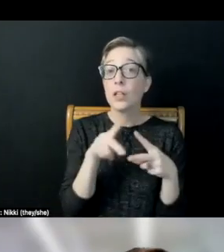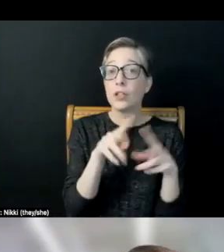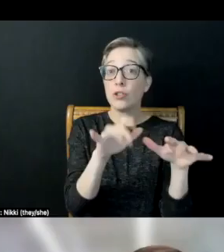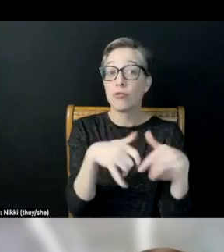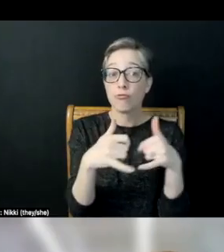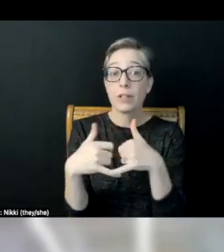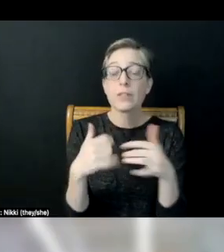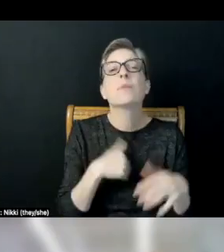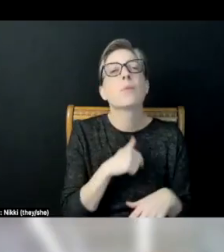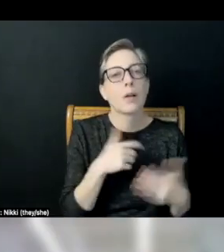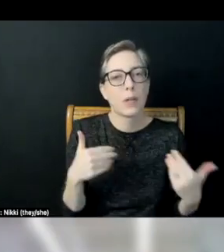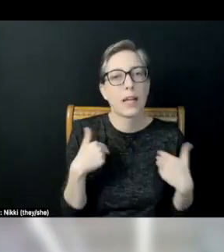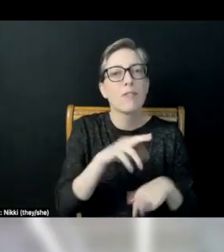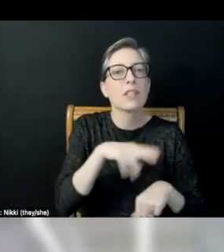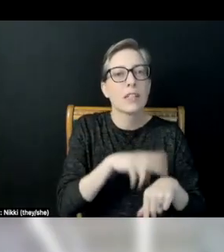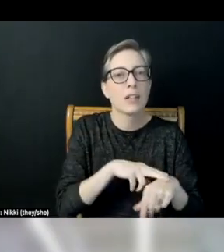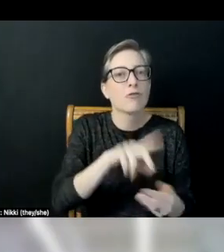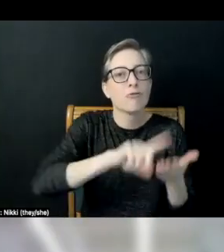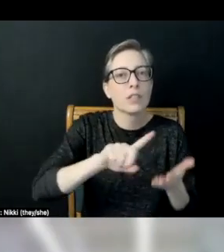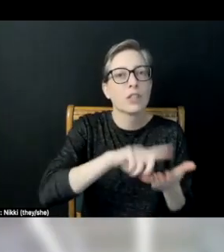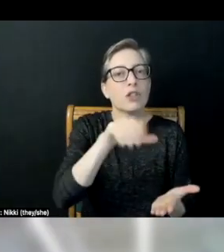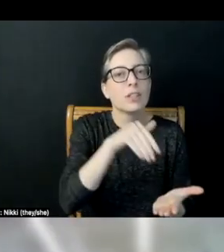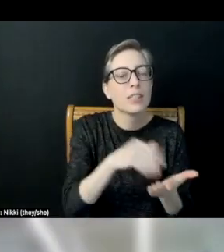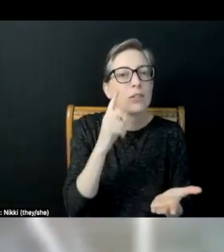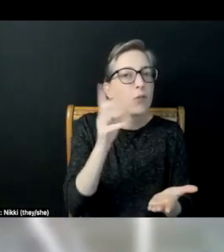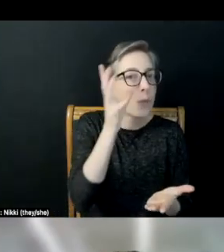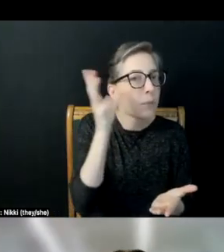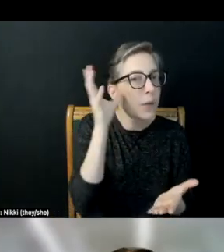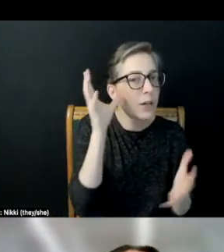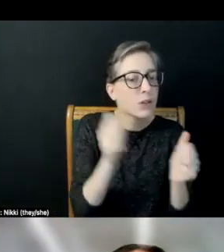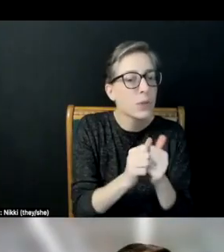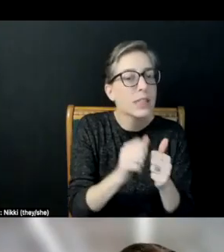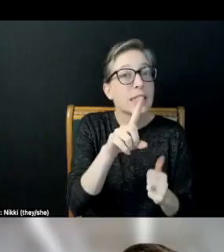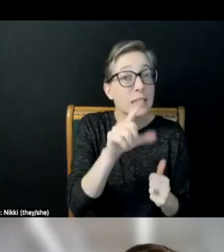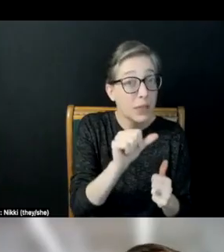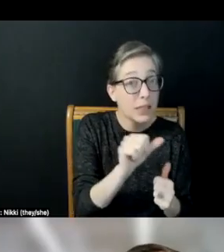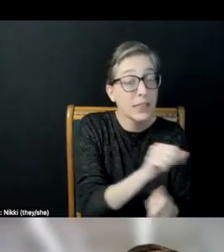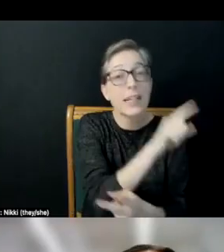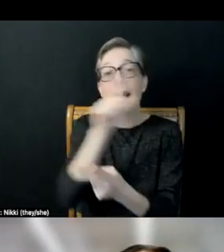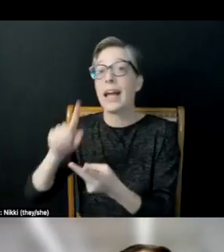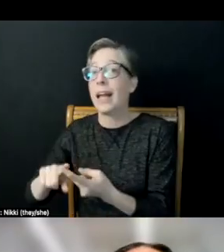Disabilities and our National Center for Pregnancy and Disability.